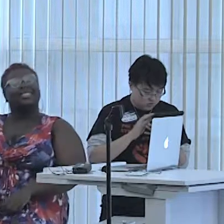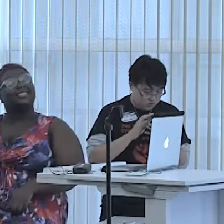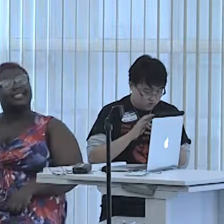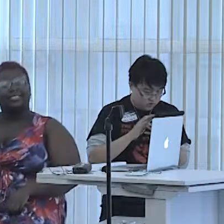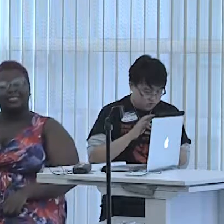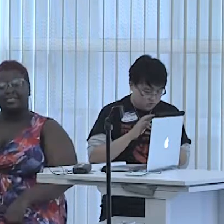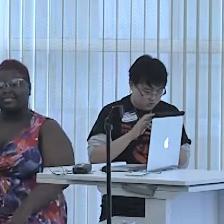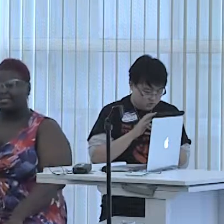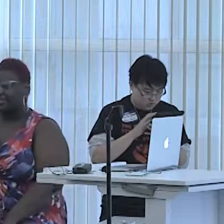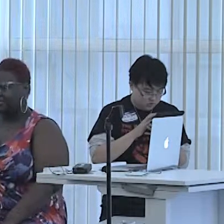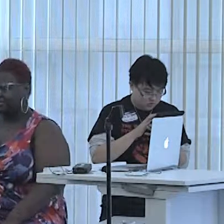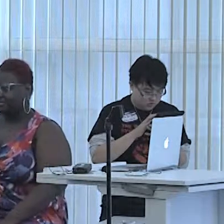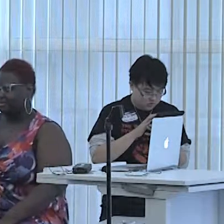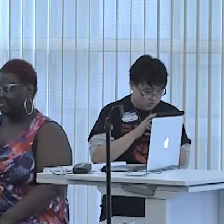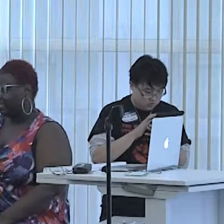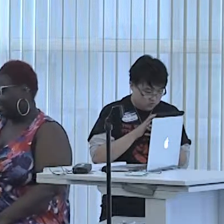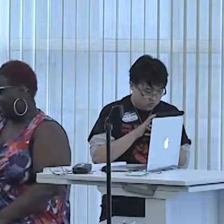Without further ado, here's Mickey Thomas.